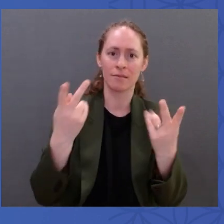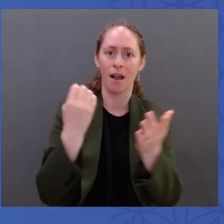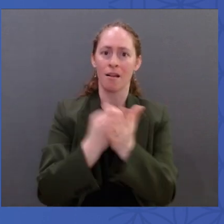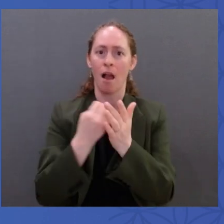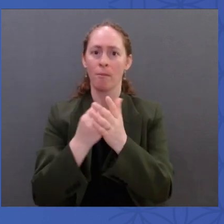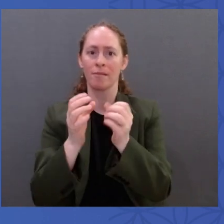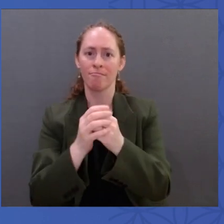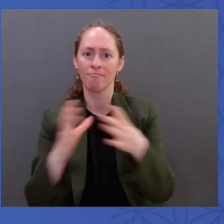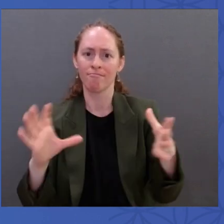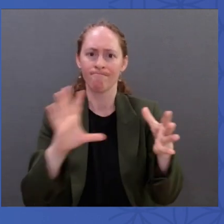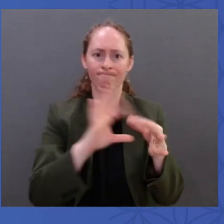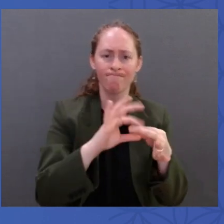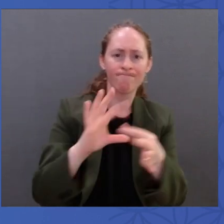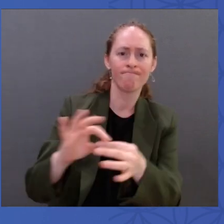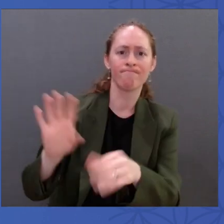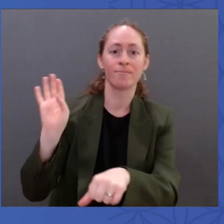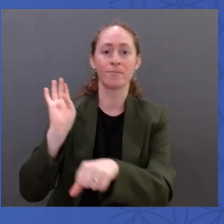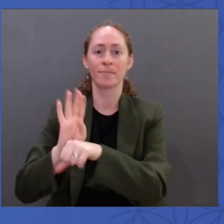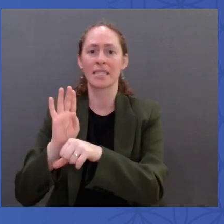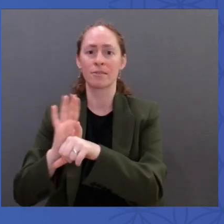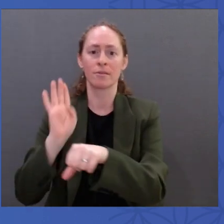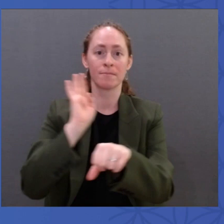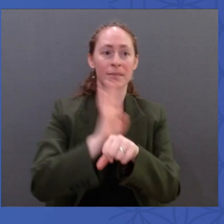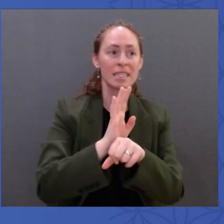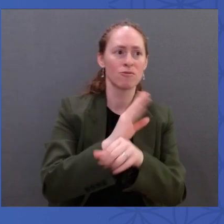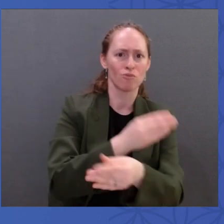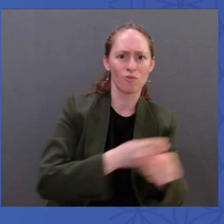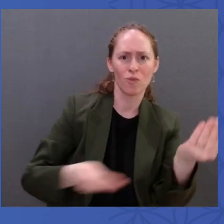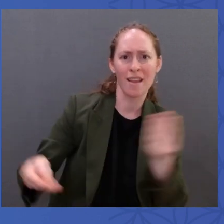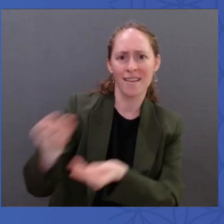behind the creation of the Asia Pacific Economic Cooperation